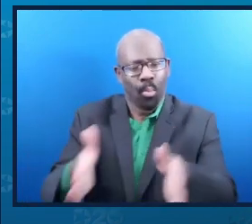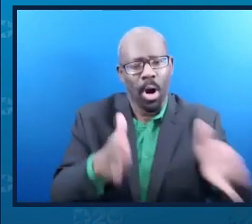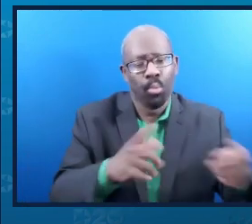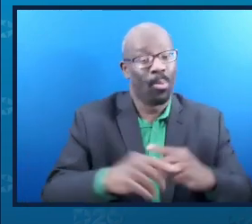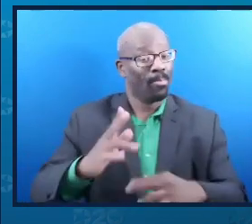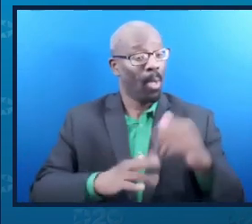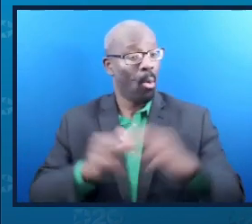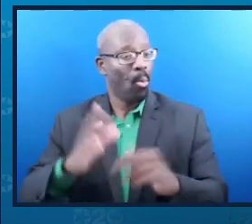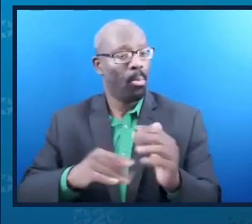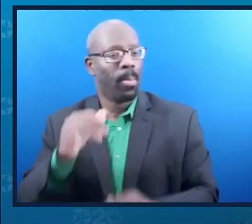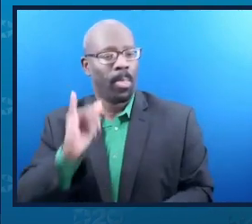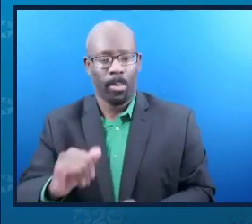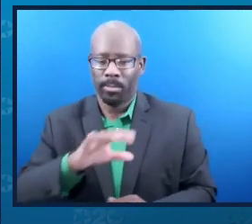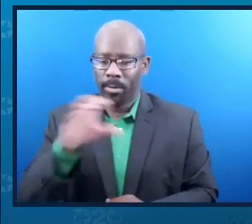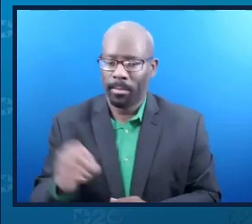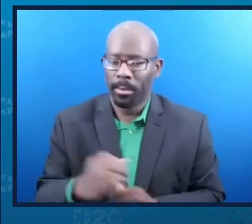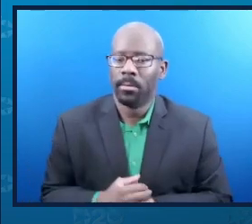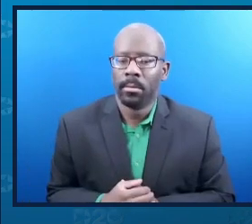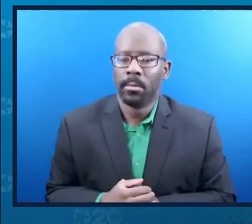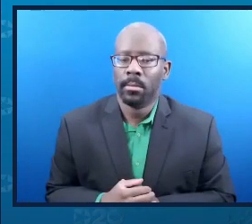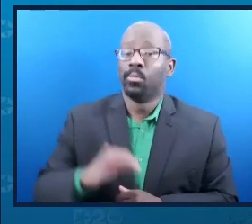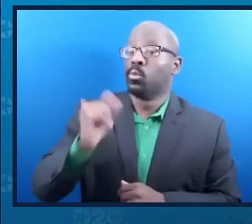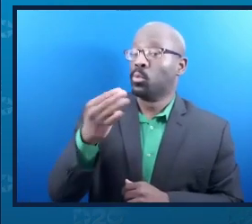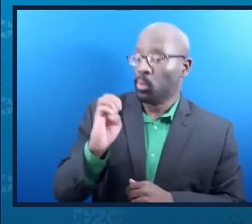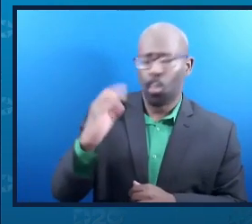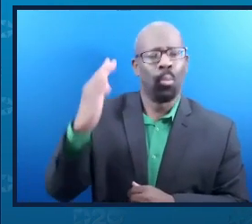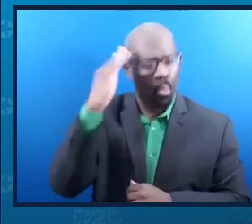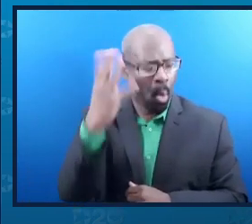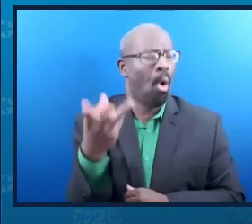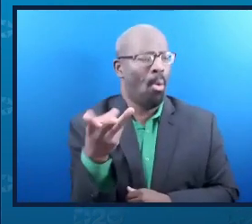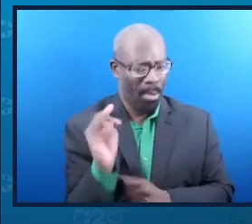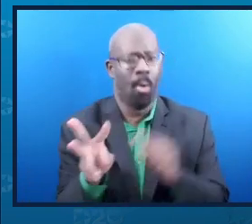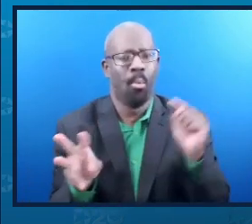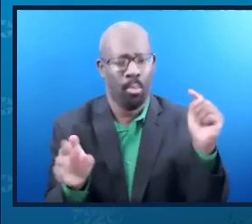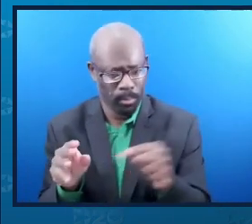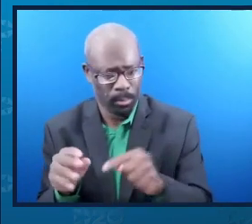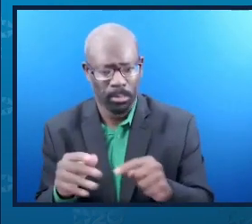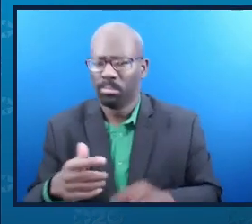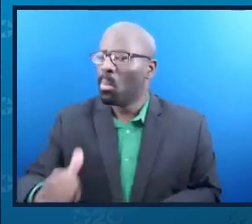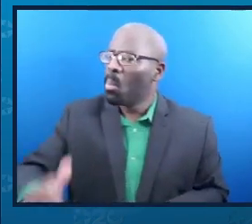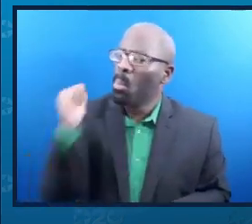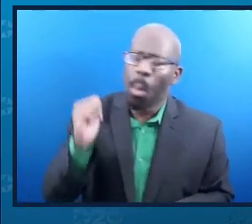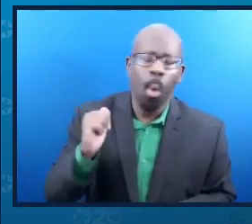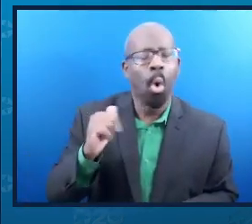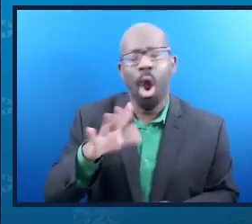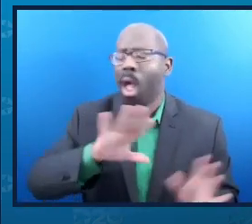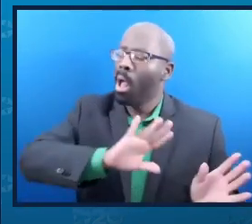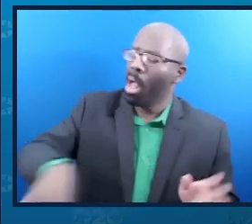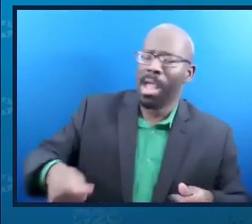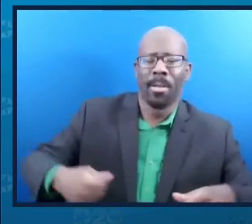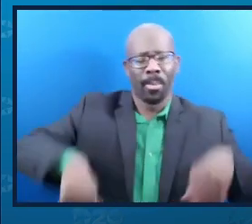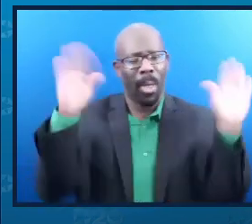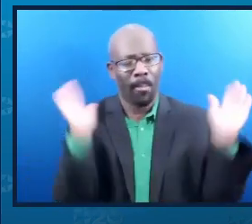JOE WORKER ANOTHER THE CRYSISMS WE'RE SEEING WHAT HAPPENS WHEN WE DO THAT. HE WON'T SURRENDER TO THE FIGHT.